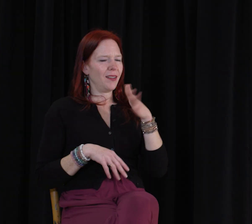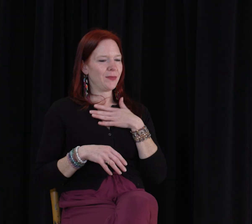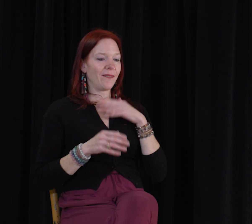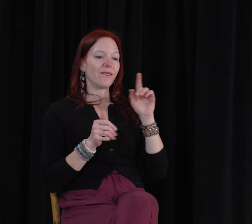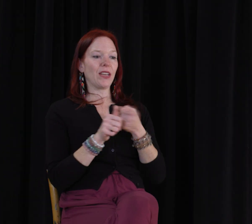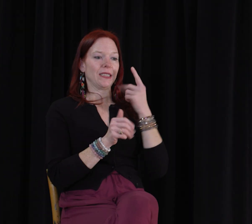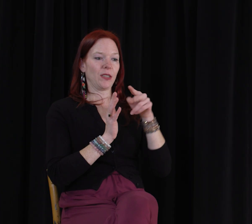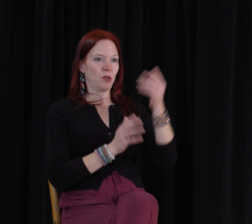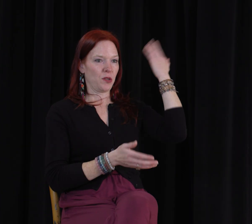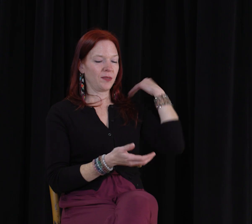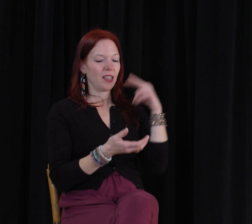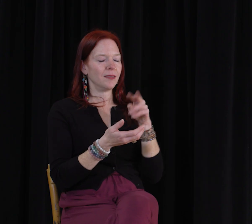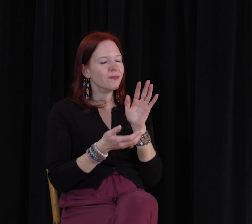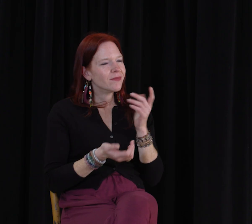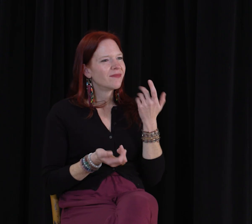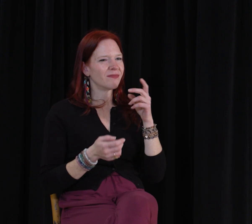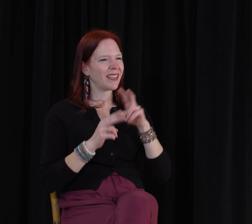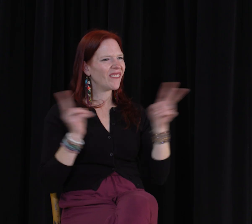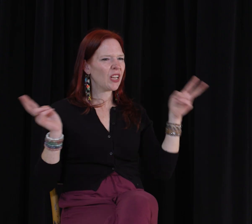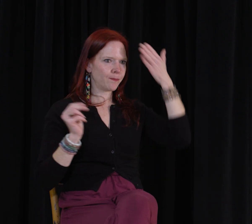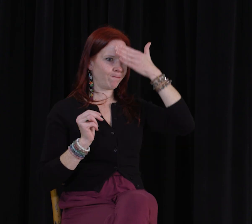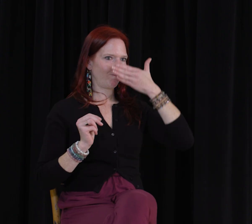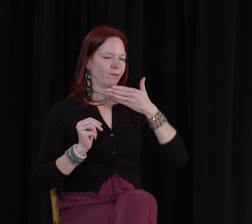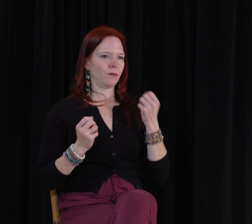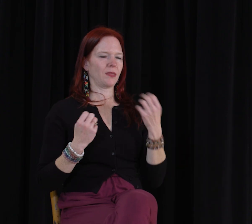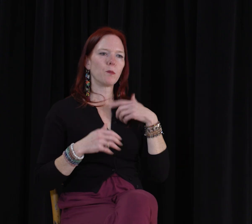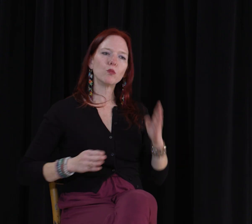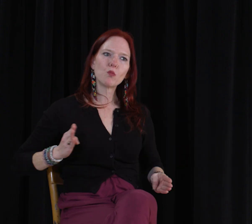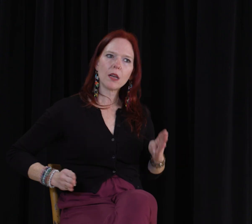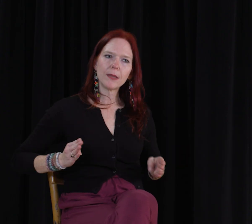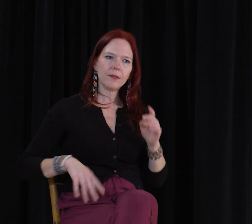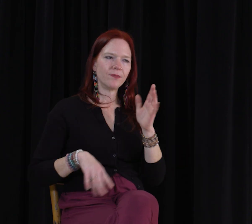If you look at my first video, I am very straight-faced, like a robot–